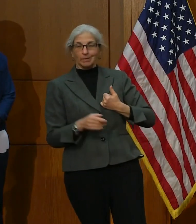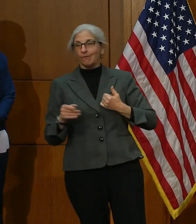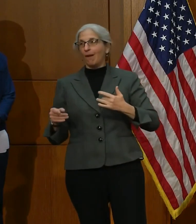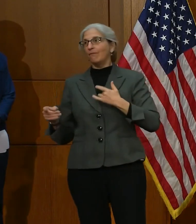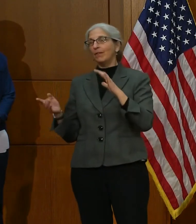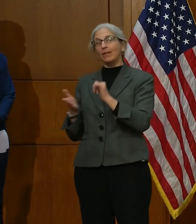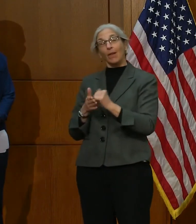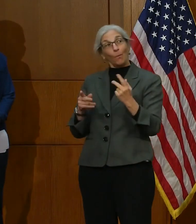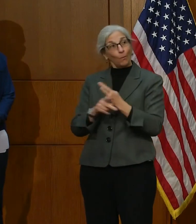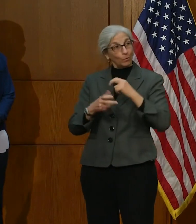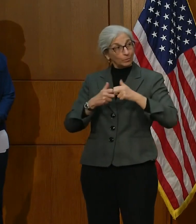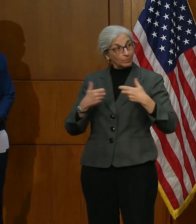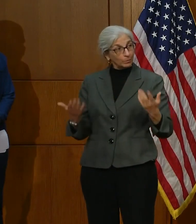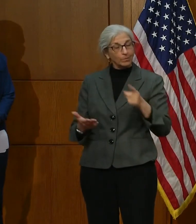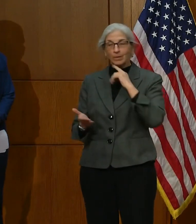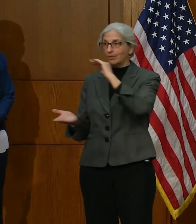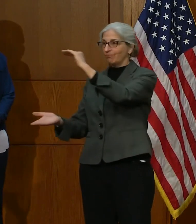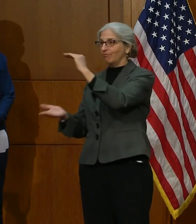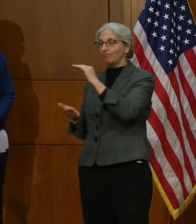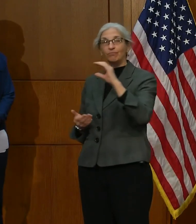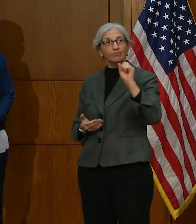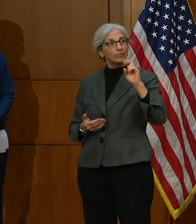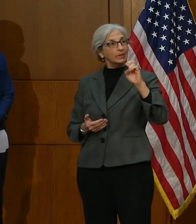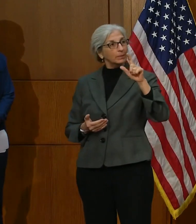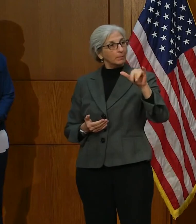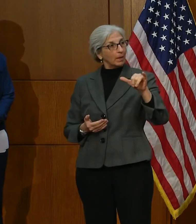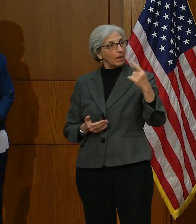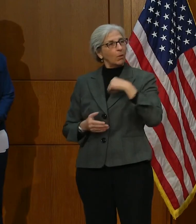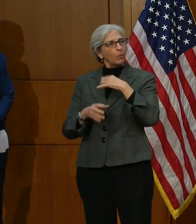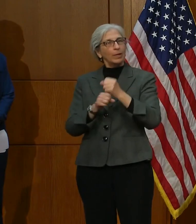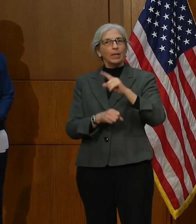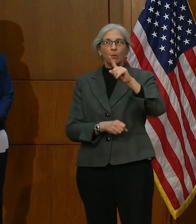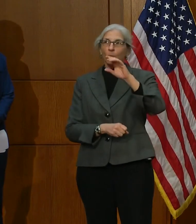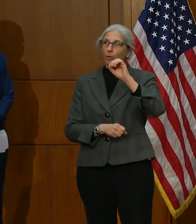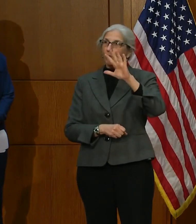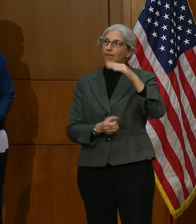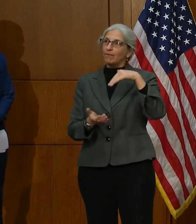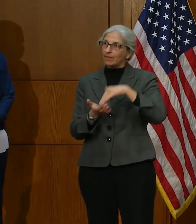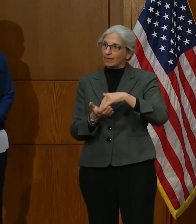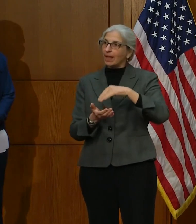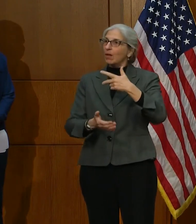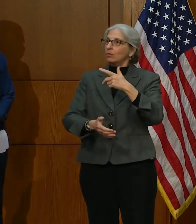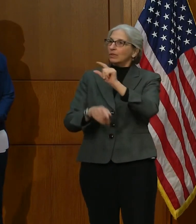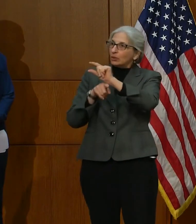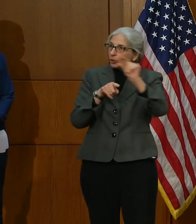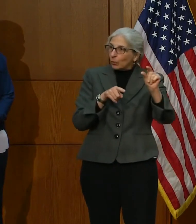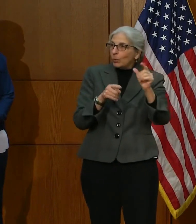PROVIDER. SEE IS AH, REALLY URGENCY IS THE SUPPLY. AND